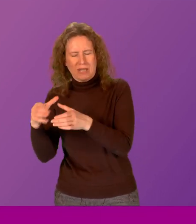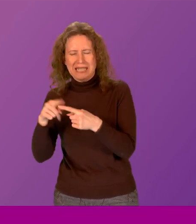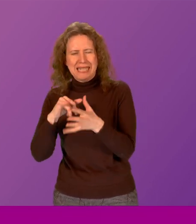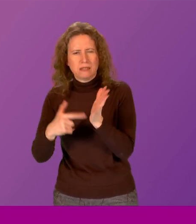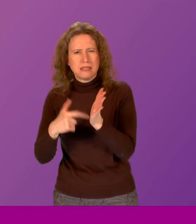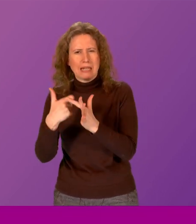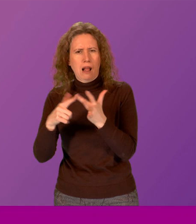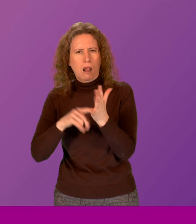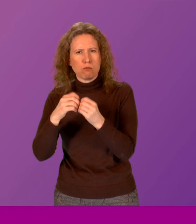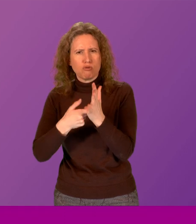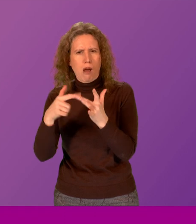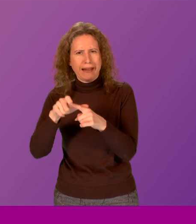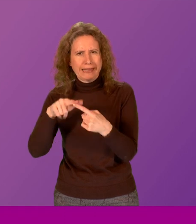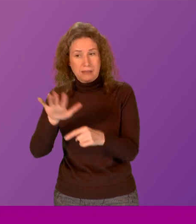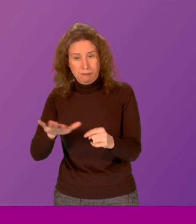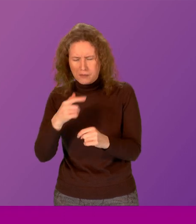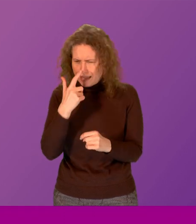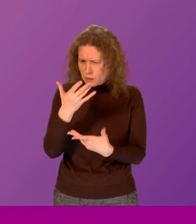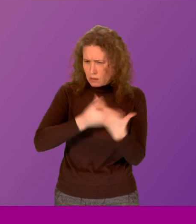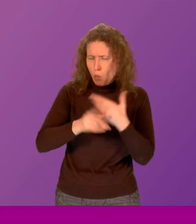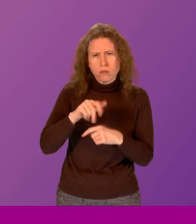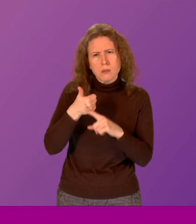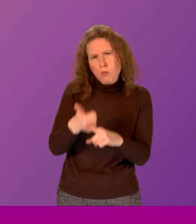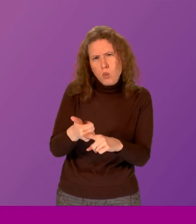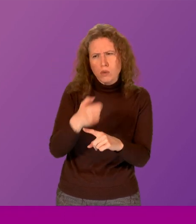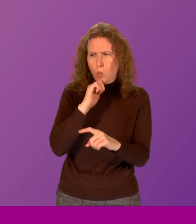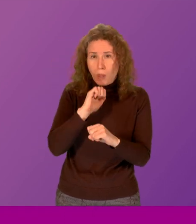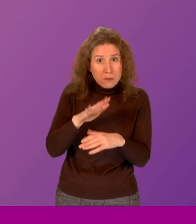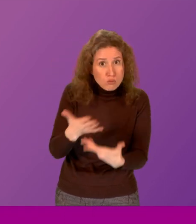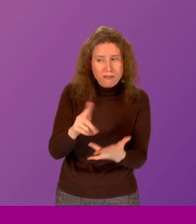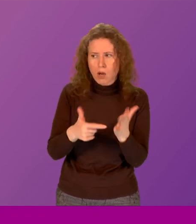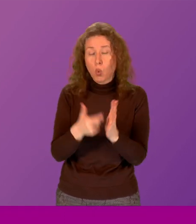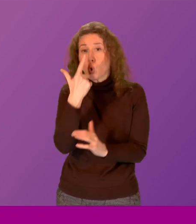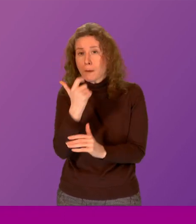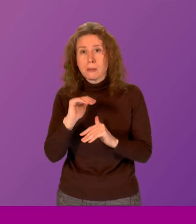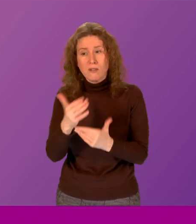Minister outline what support has been, or can be, provided to the workers there,